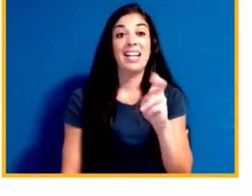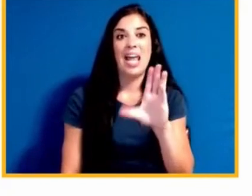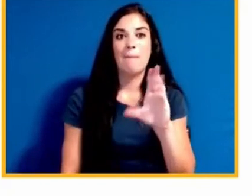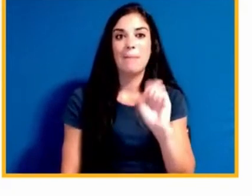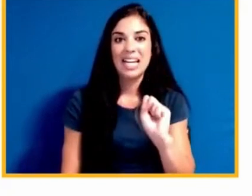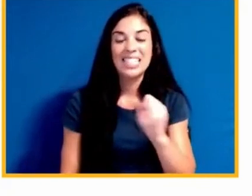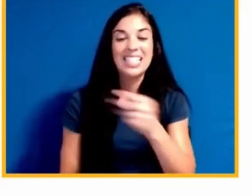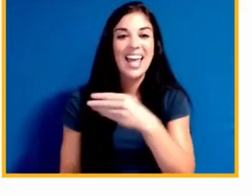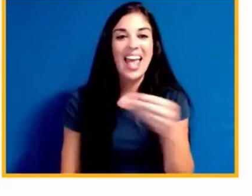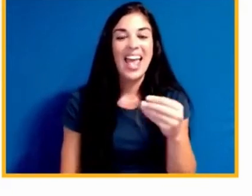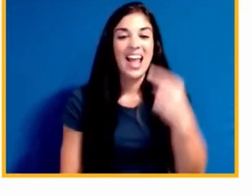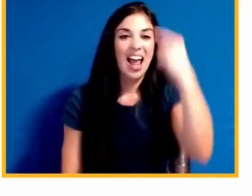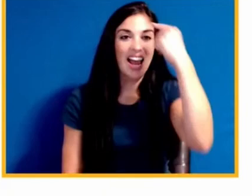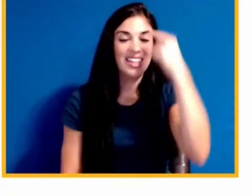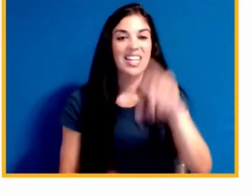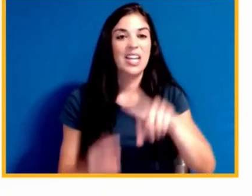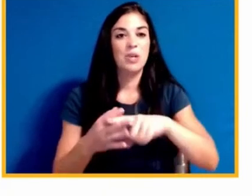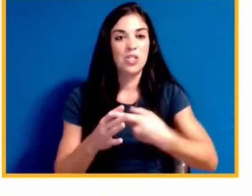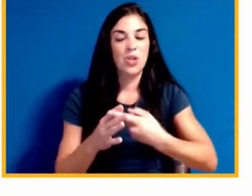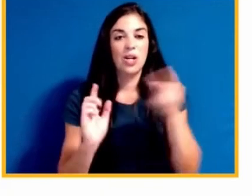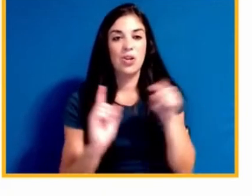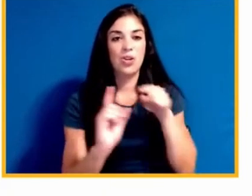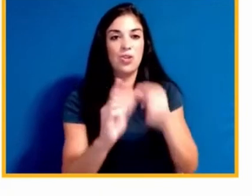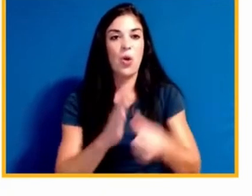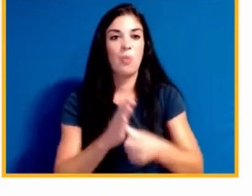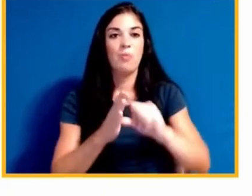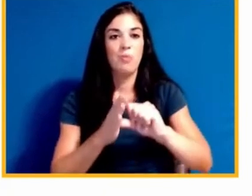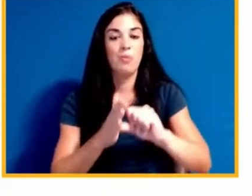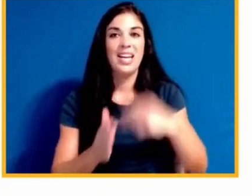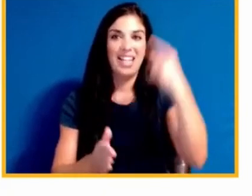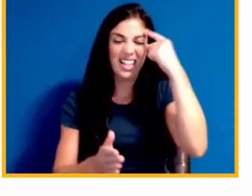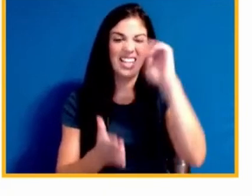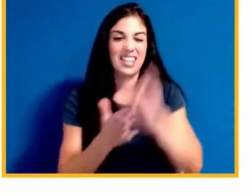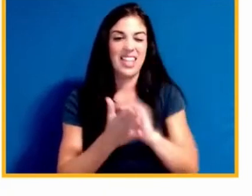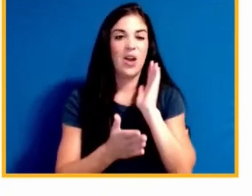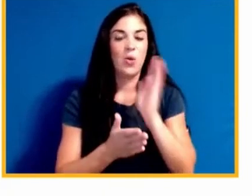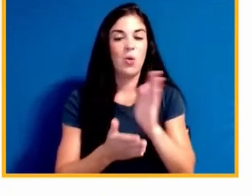was really already starting to stand out there and I think that'll take it to that next level for you,